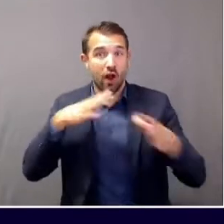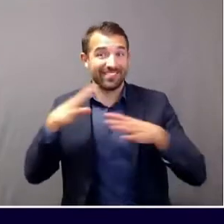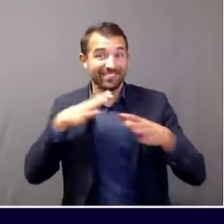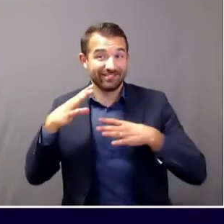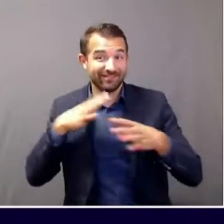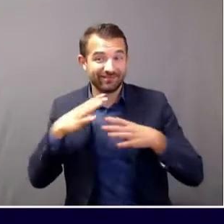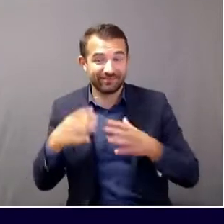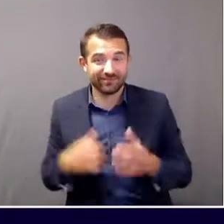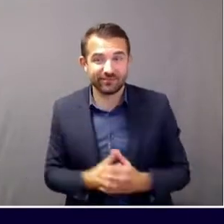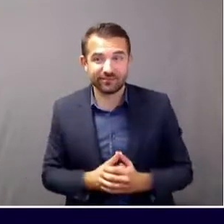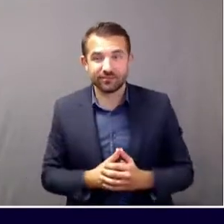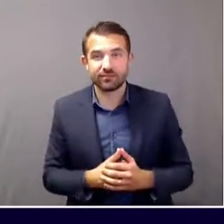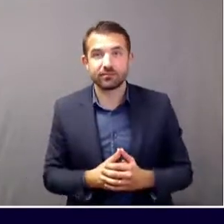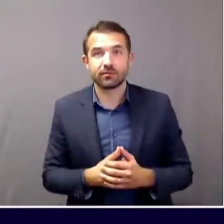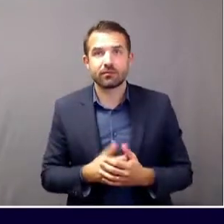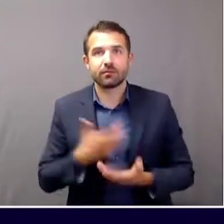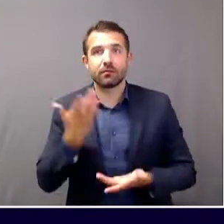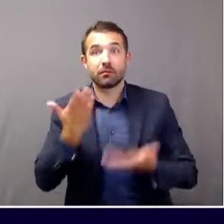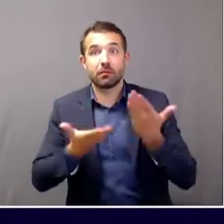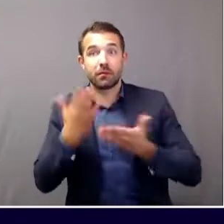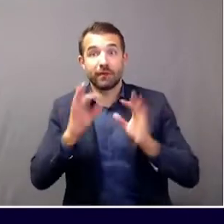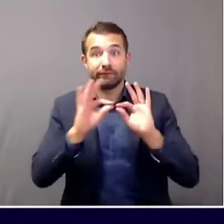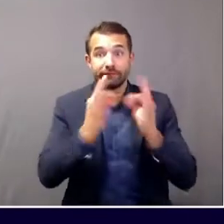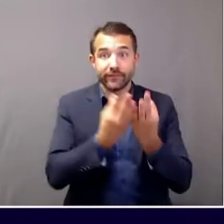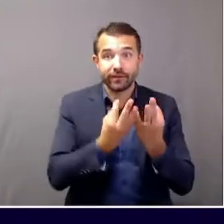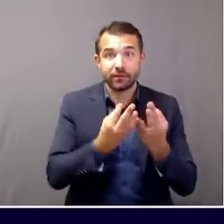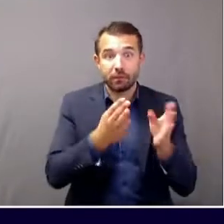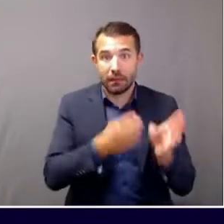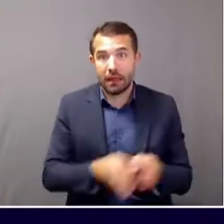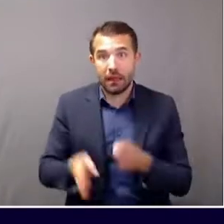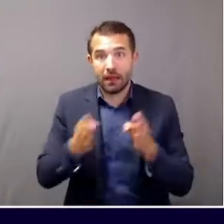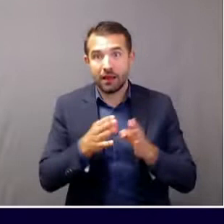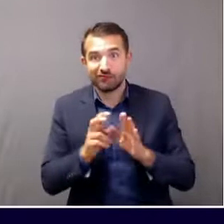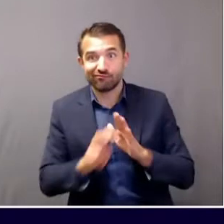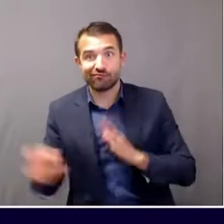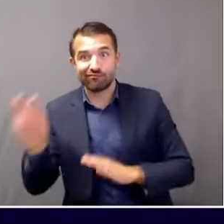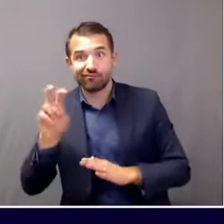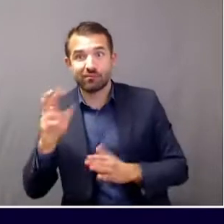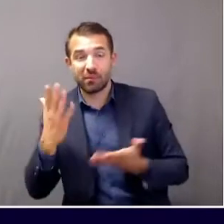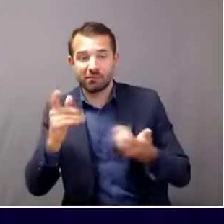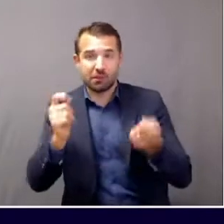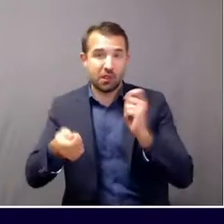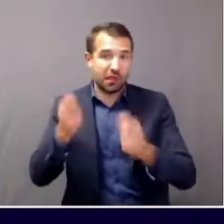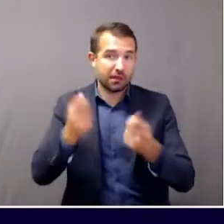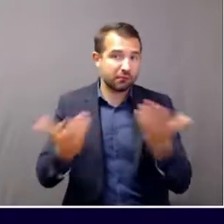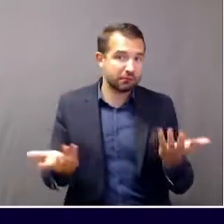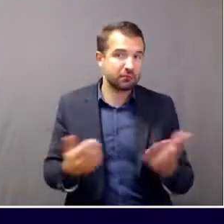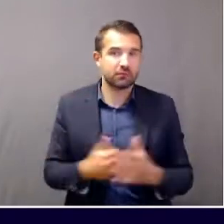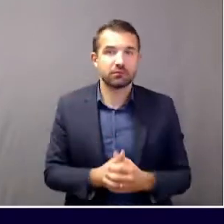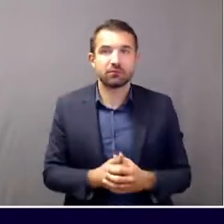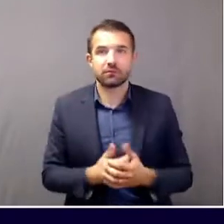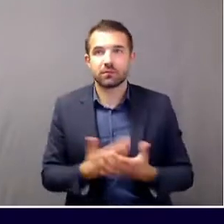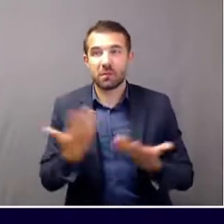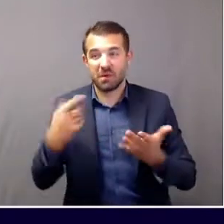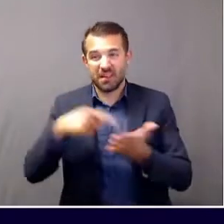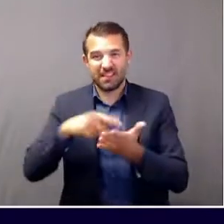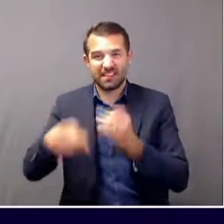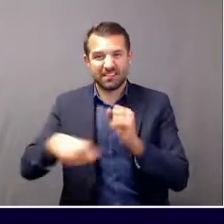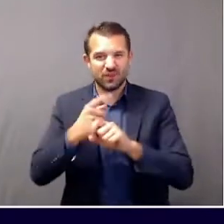know plans with families in general how should parents really talk to their kids about